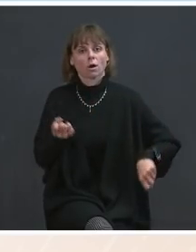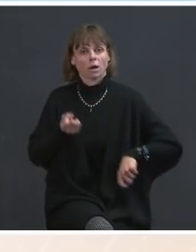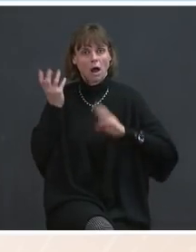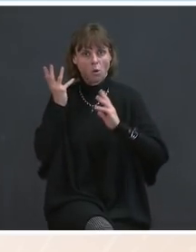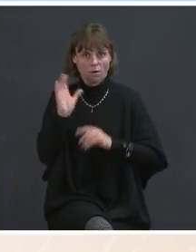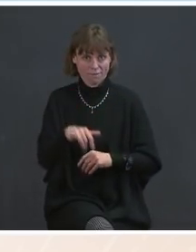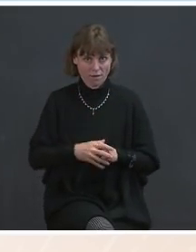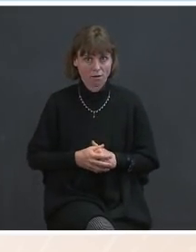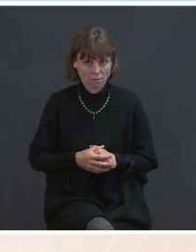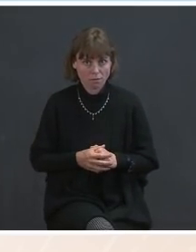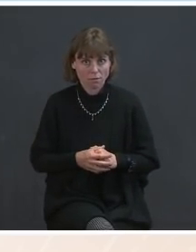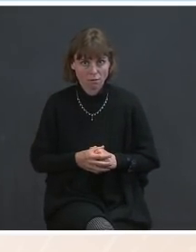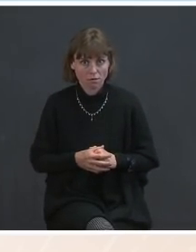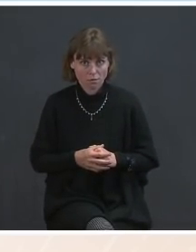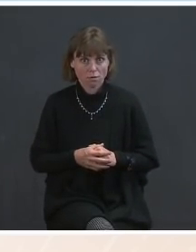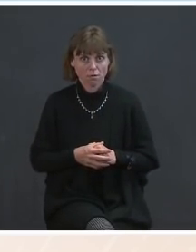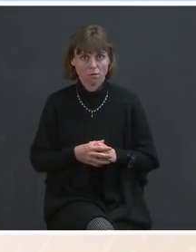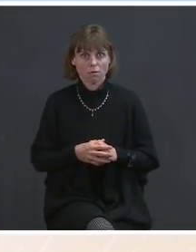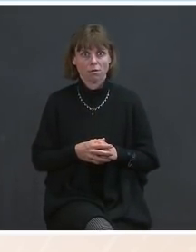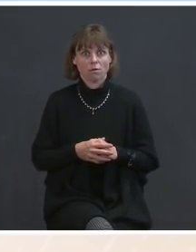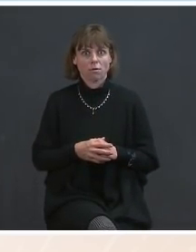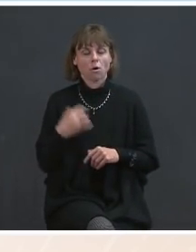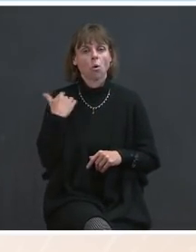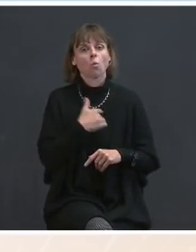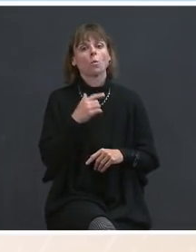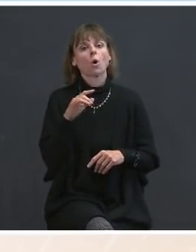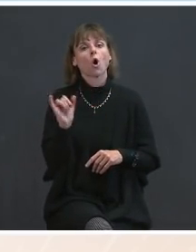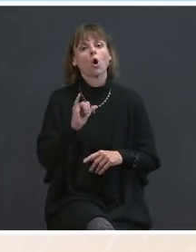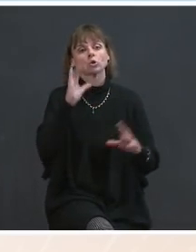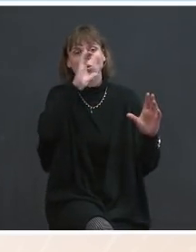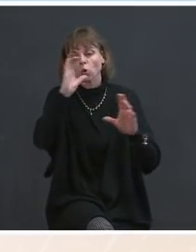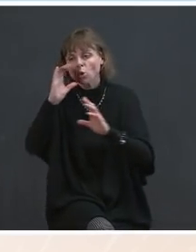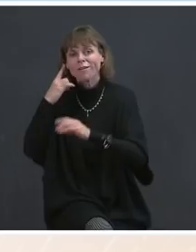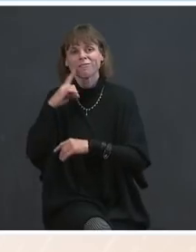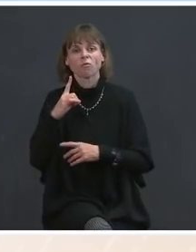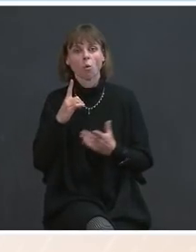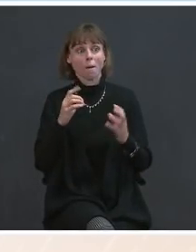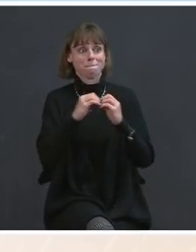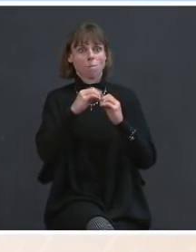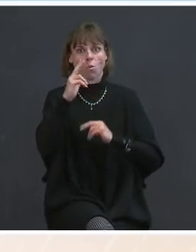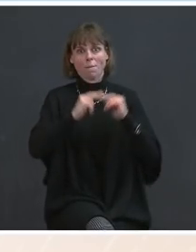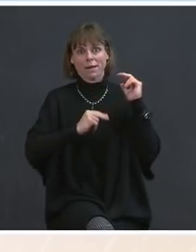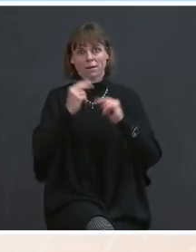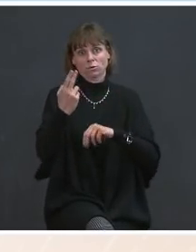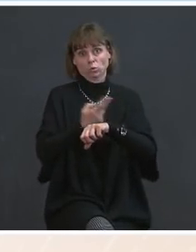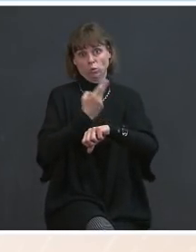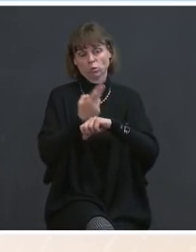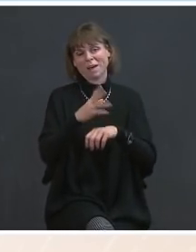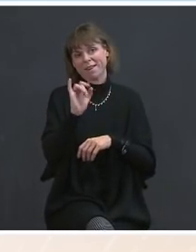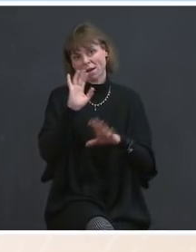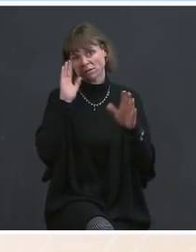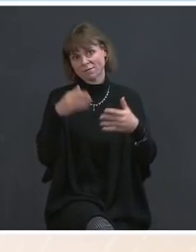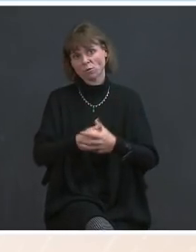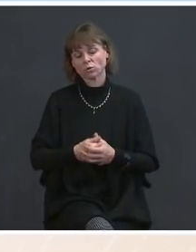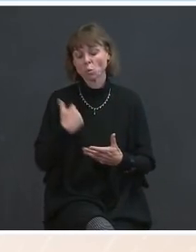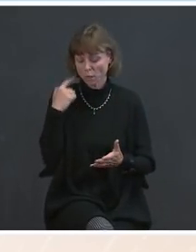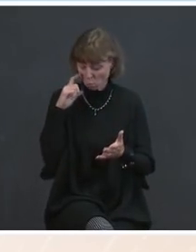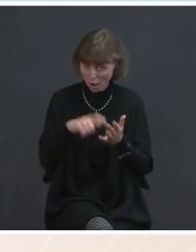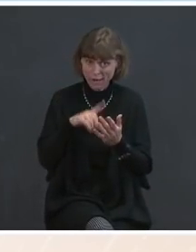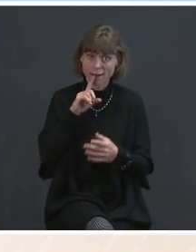We're also looking for additional facilities, and this remains a focus. So, we recognize this as a problem. We're focused on addressing it.